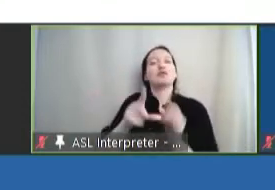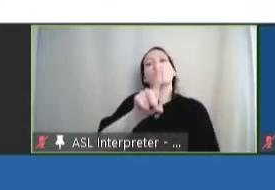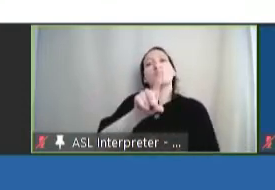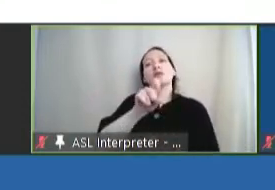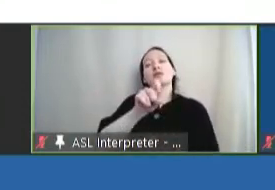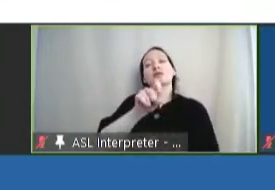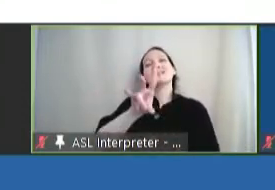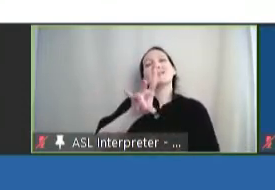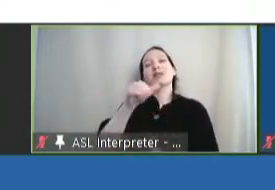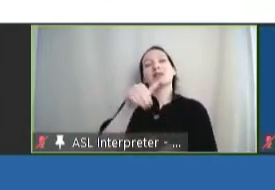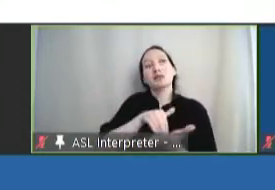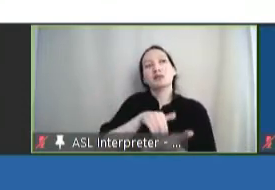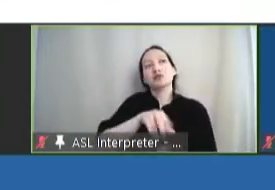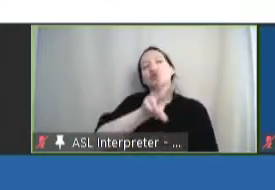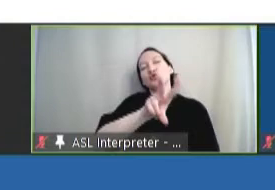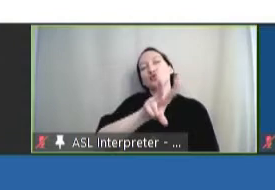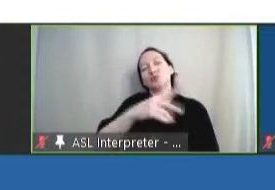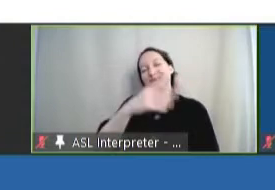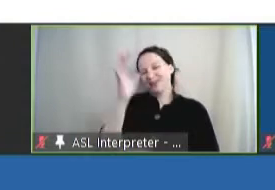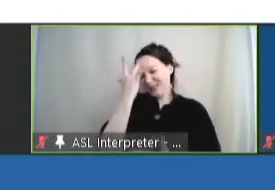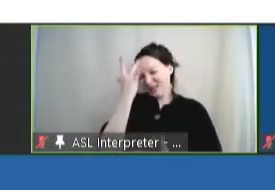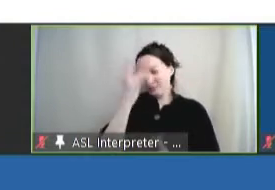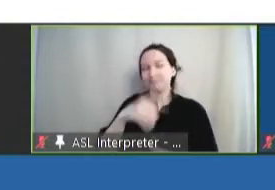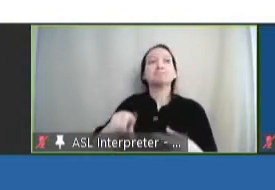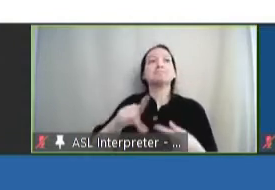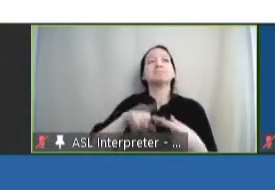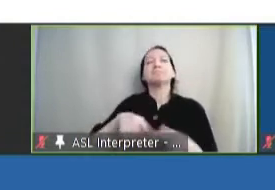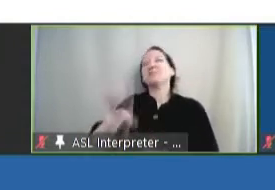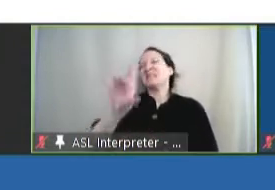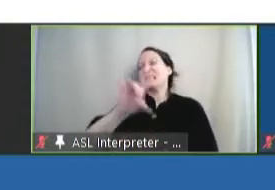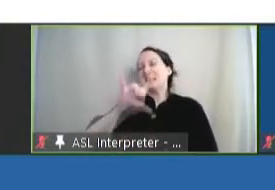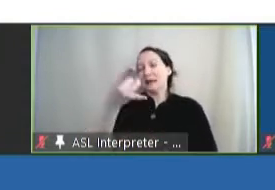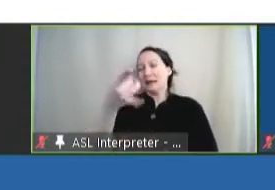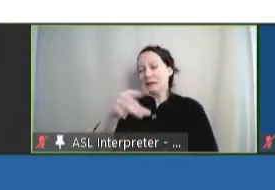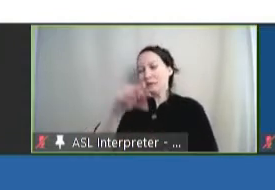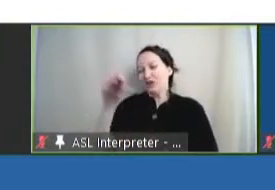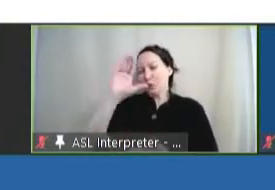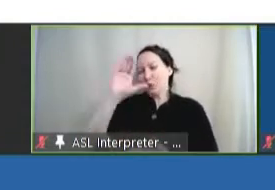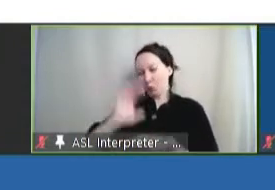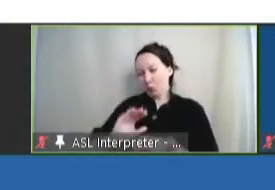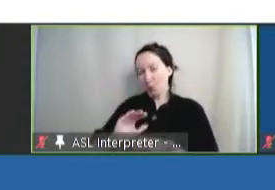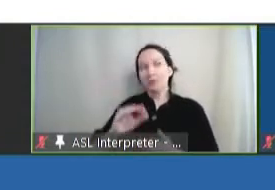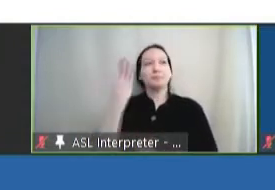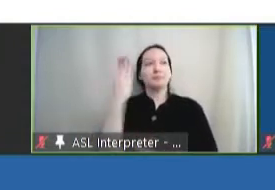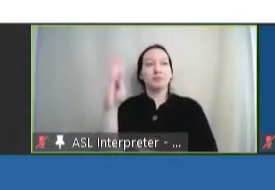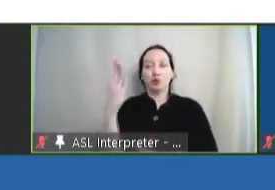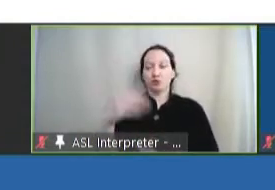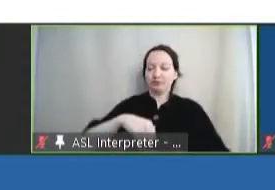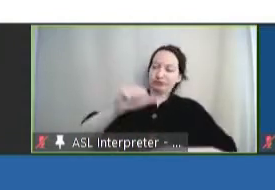fewer infections, about an 18 percent decrease as shown by the blue solid and dotted blue lines,